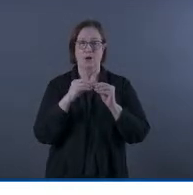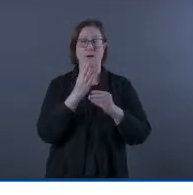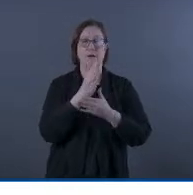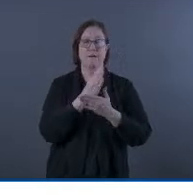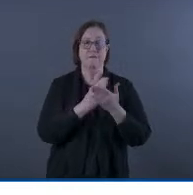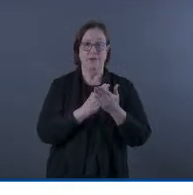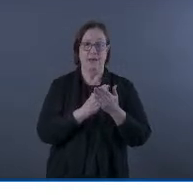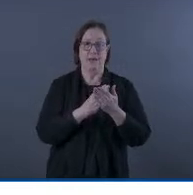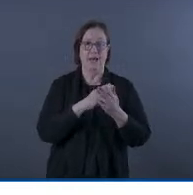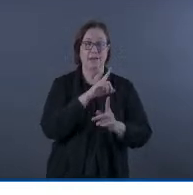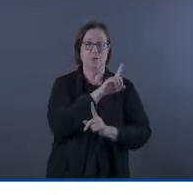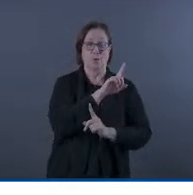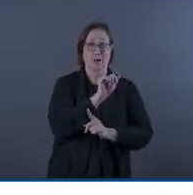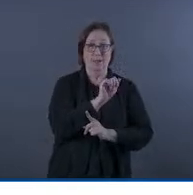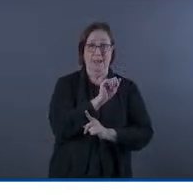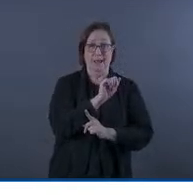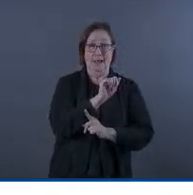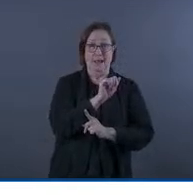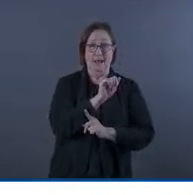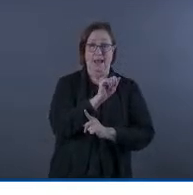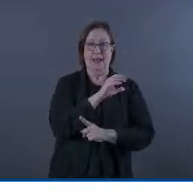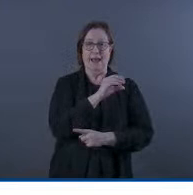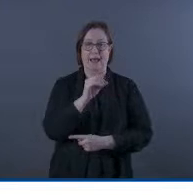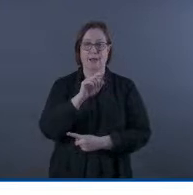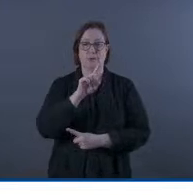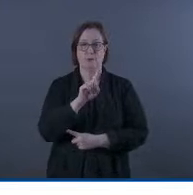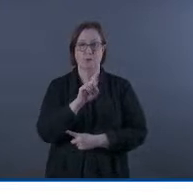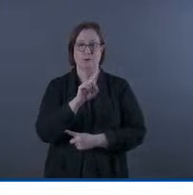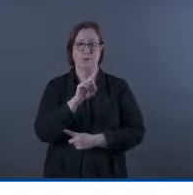go into effect on March 31st.